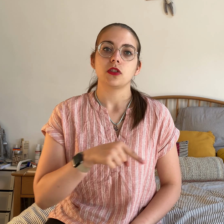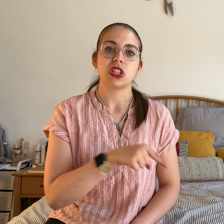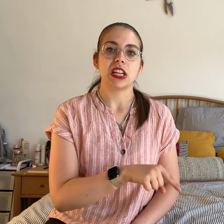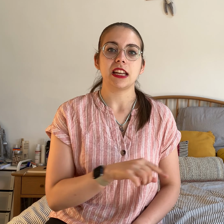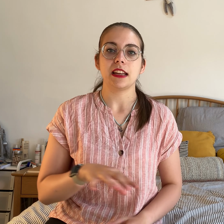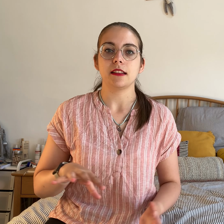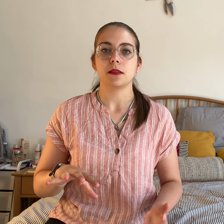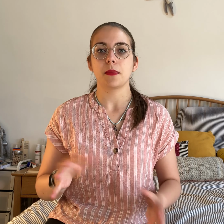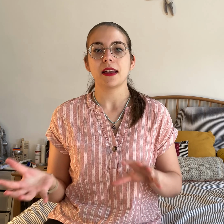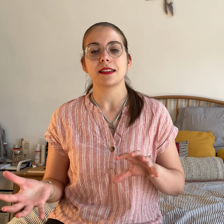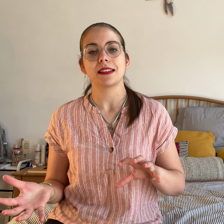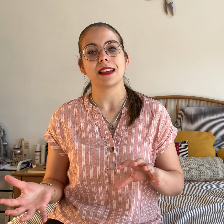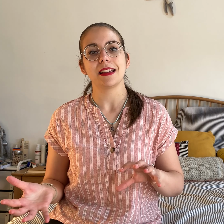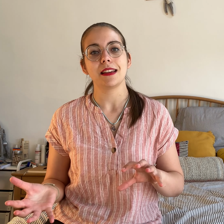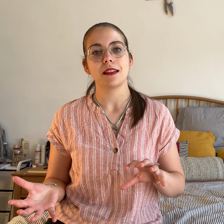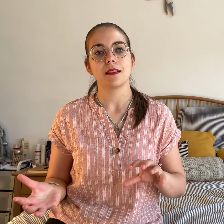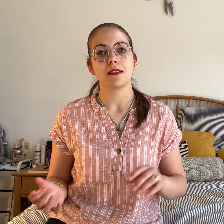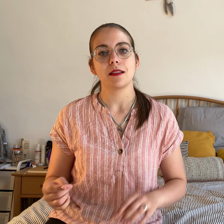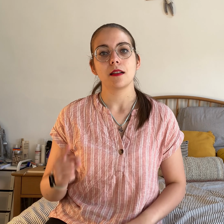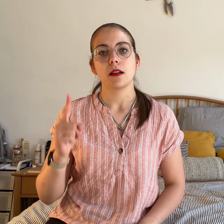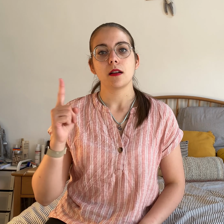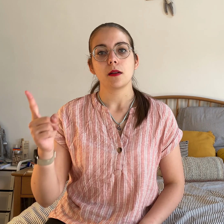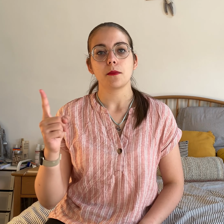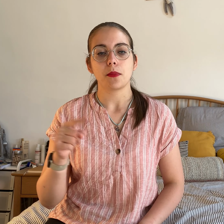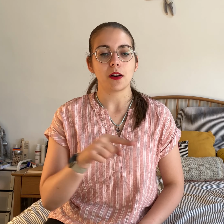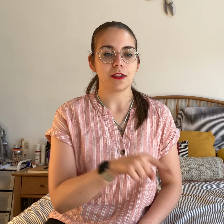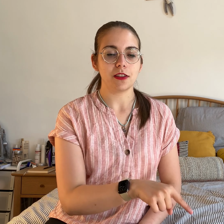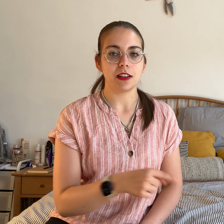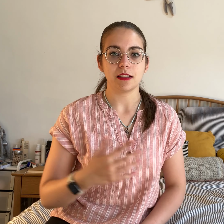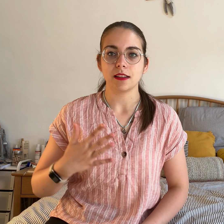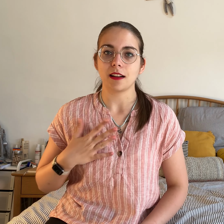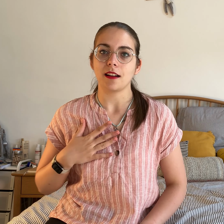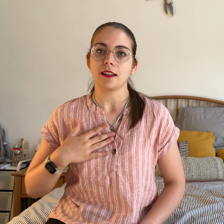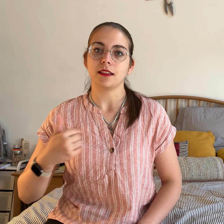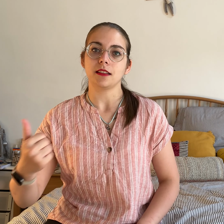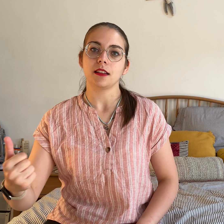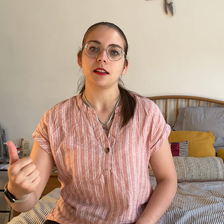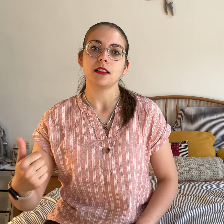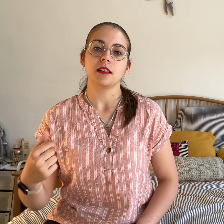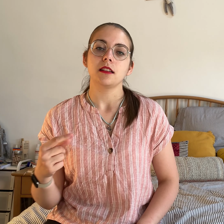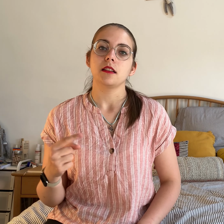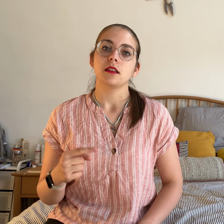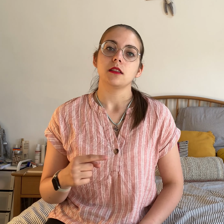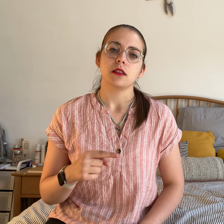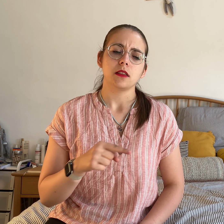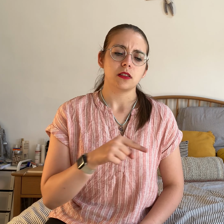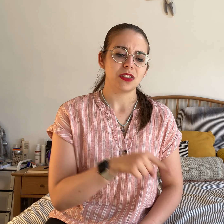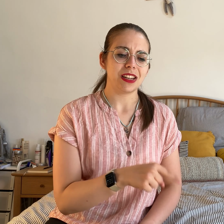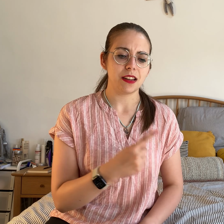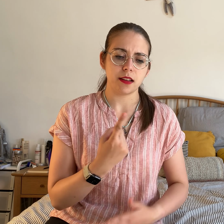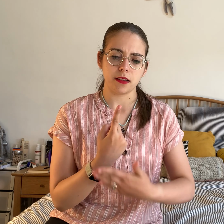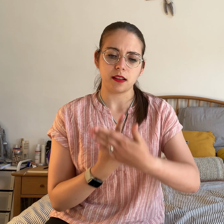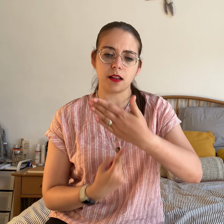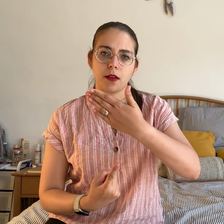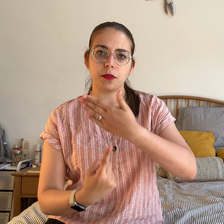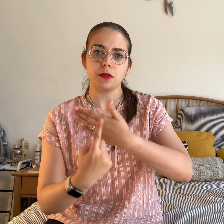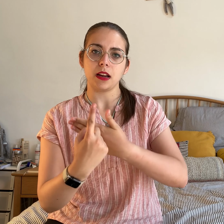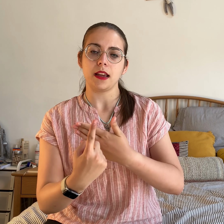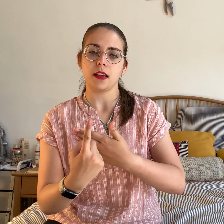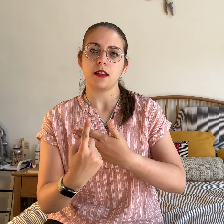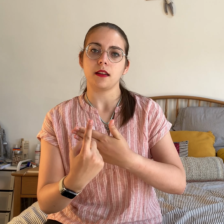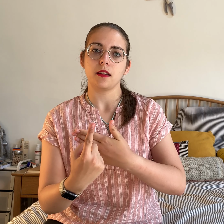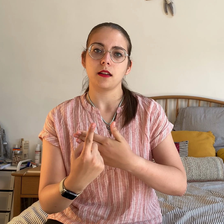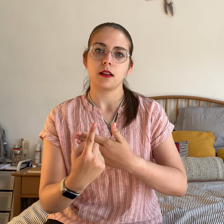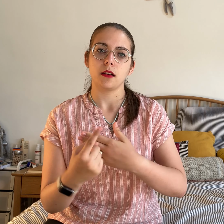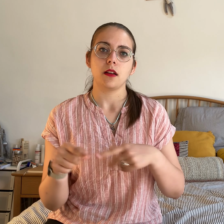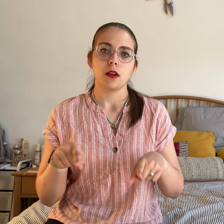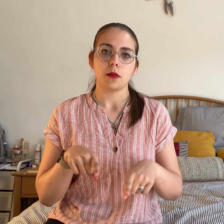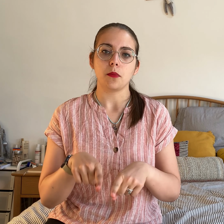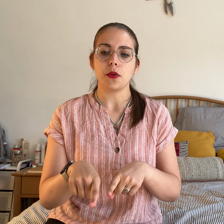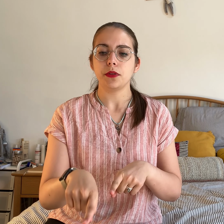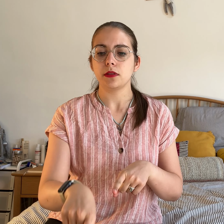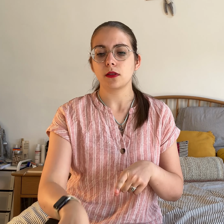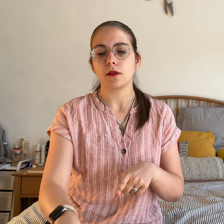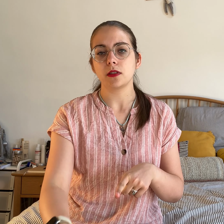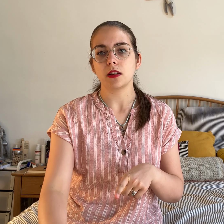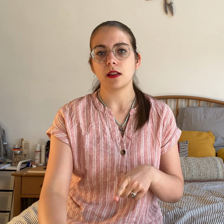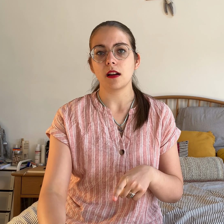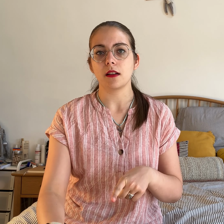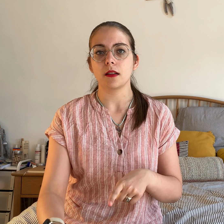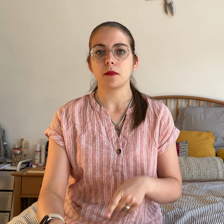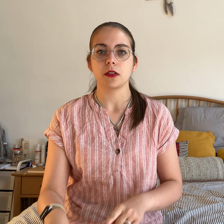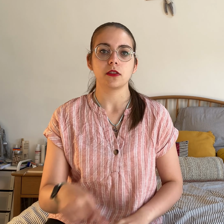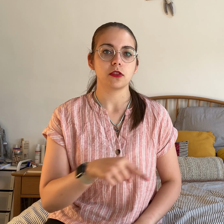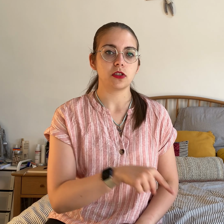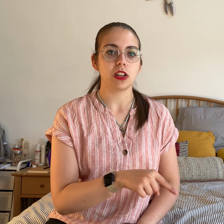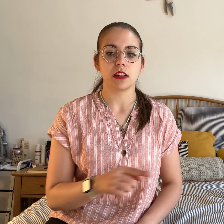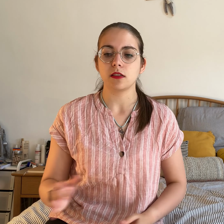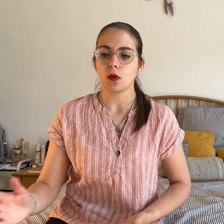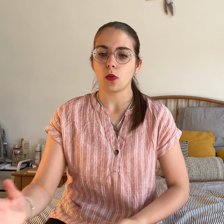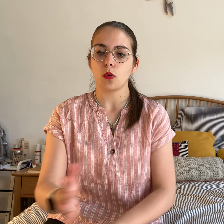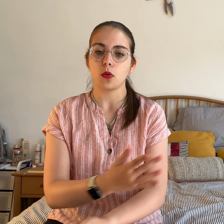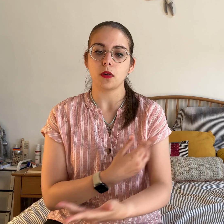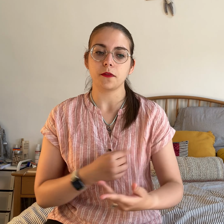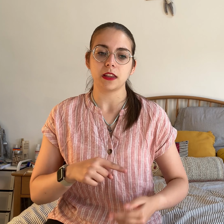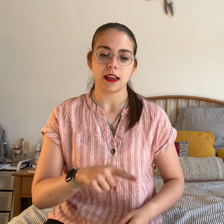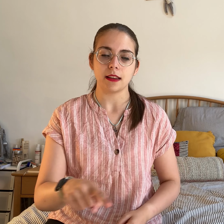She is messy, but she's kind. She is lonely most of the time. She is all of this